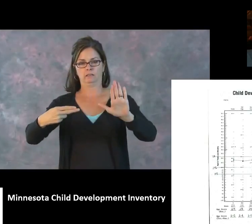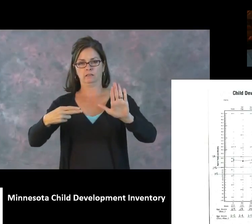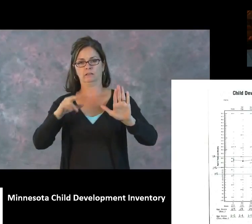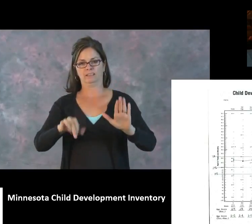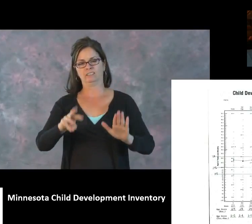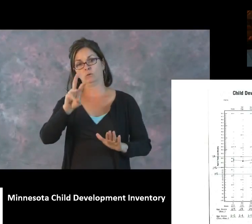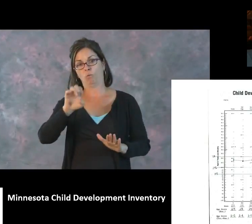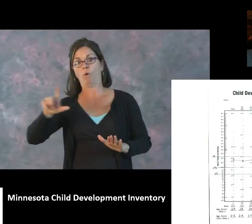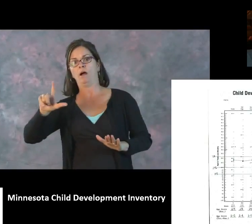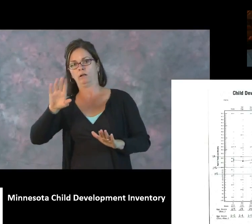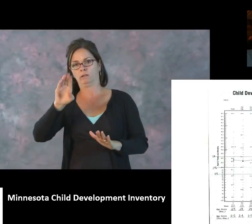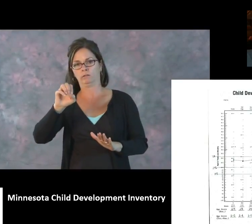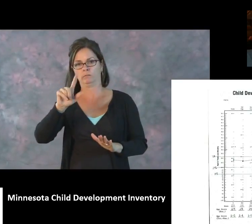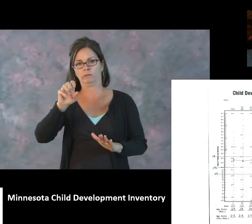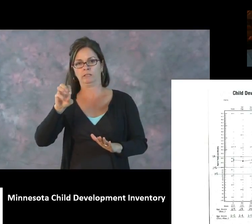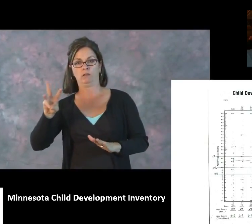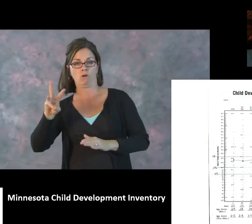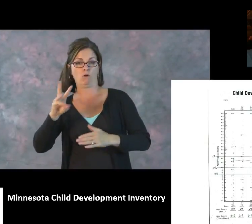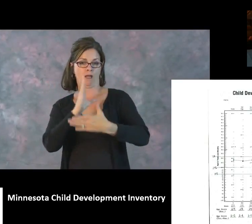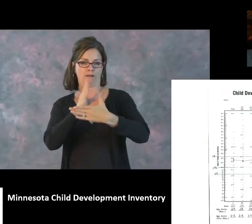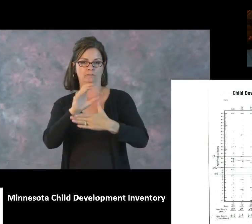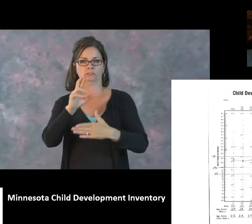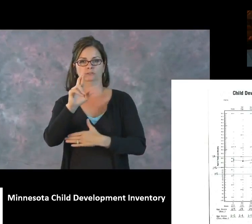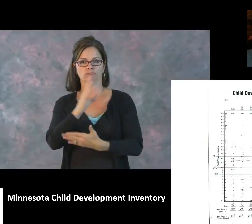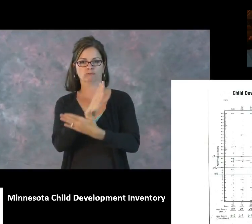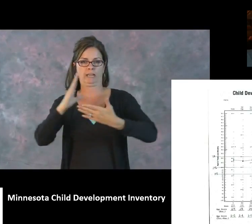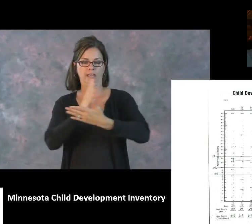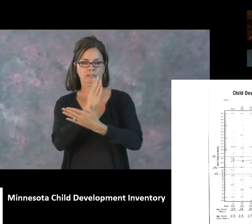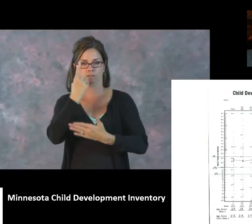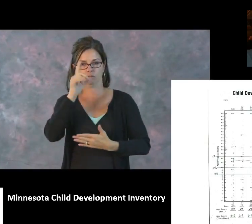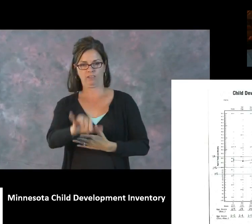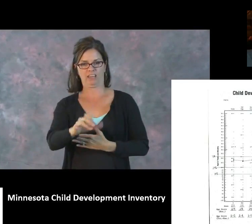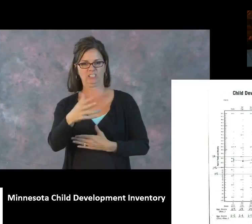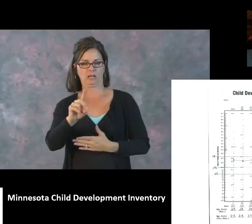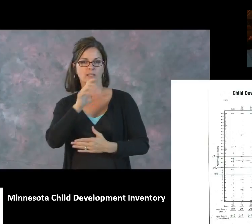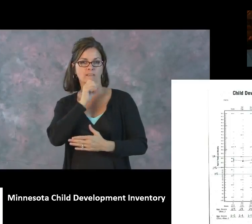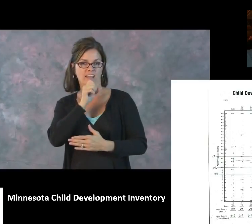the average range for the child's age. So you can see in this example,